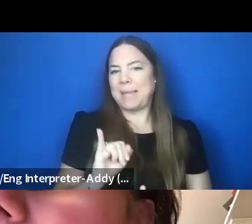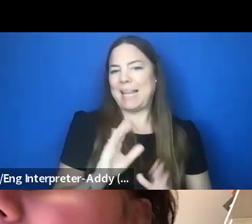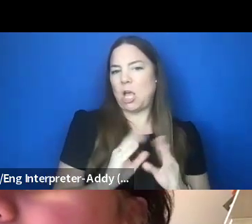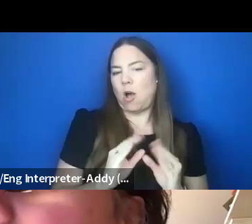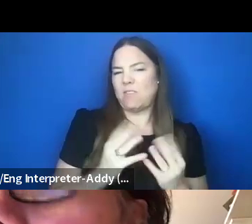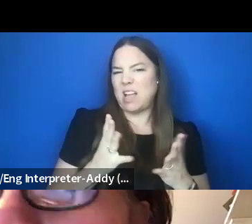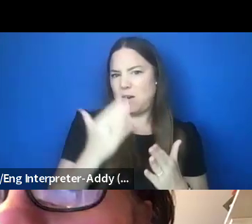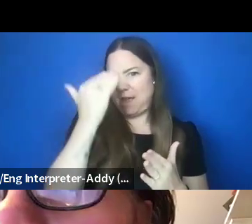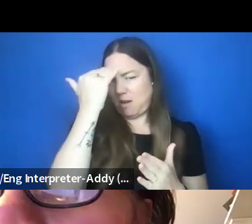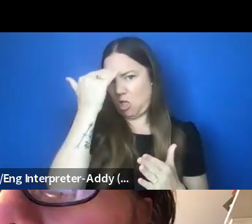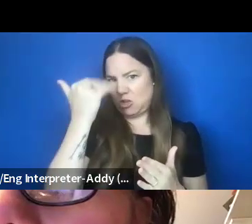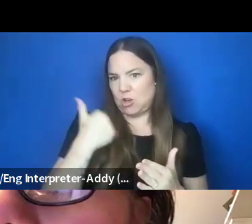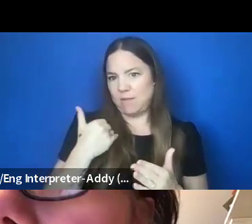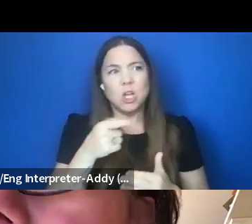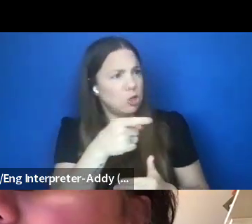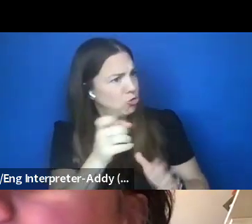Brooke Wilson: Yeah, you should plan one in region. What are you? 7?